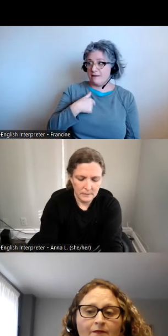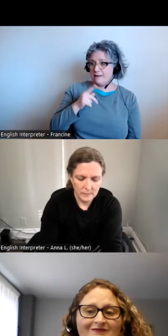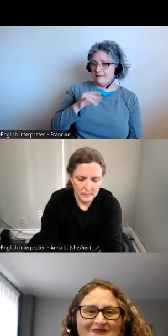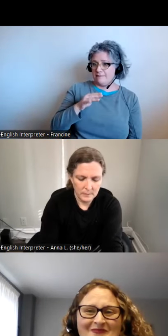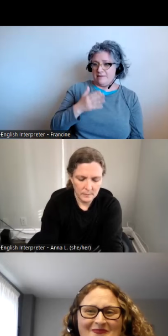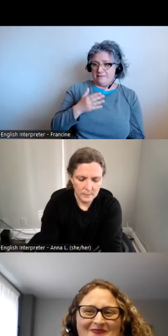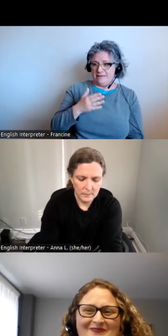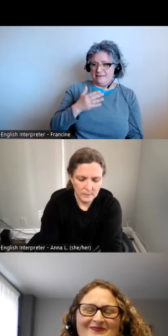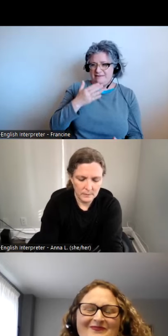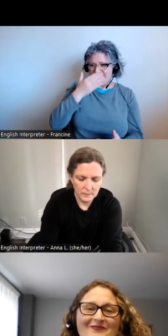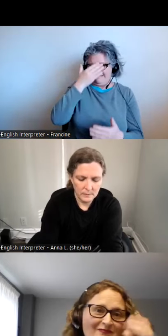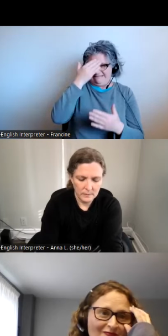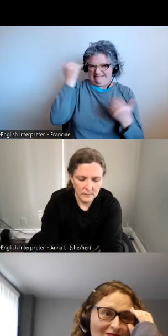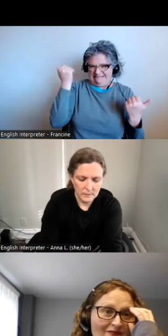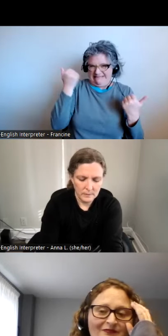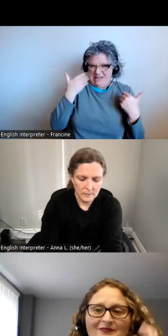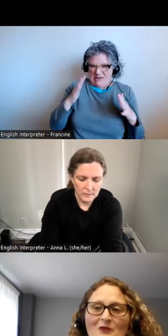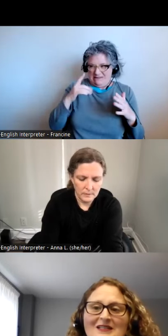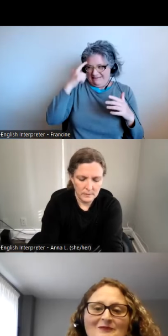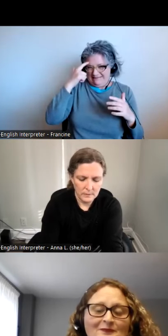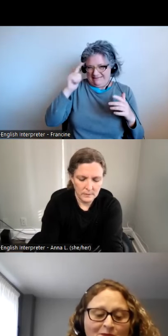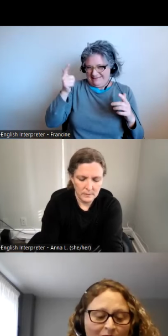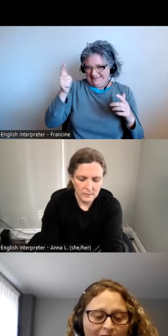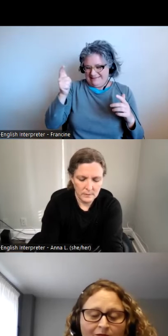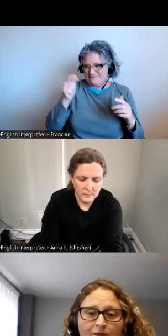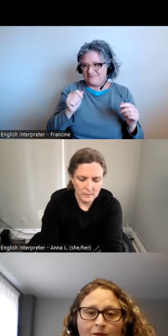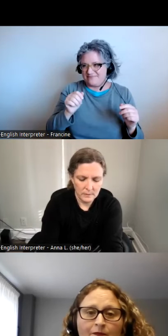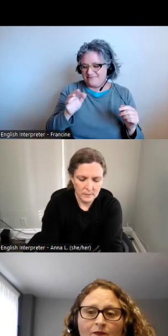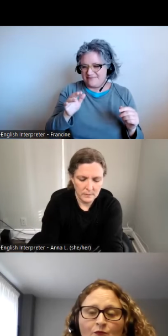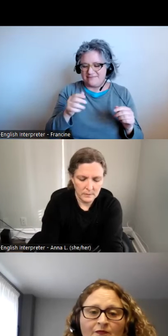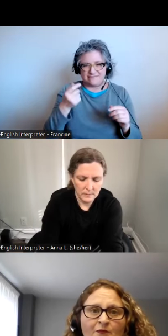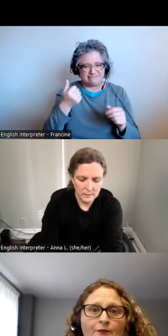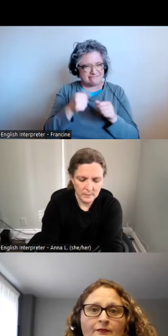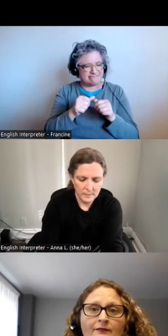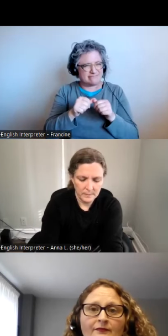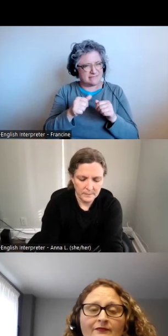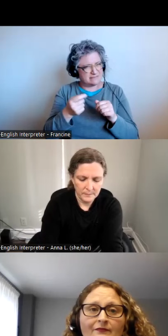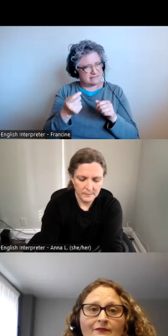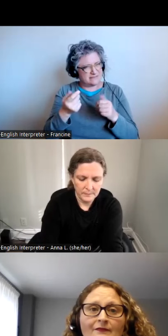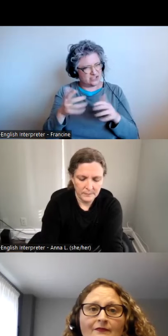that. » Kim Adlard: Thank you, Allison. This could just be my shoddy memory, so apologies